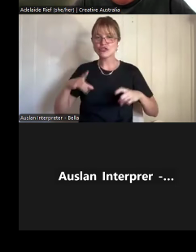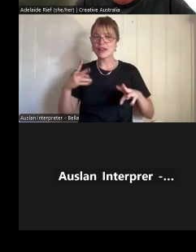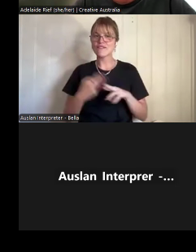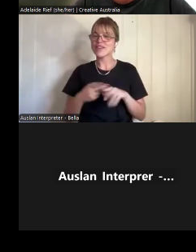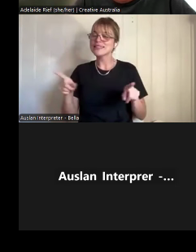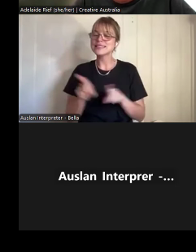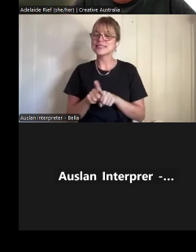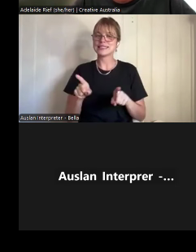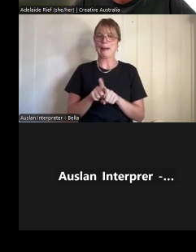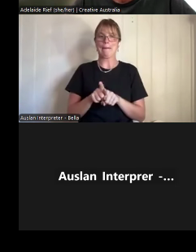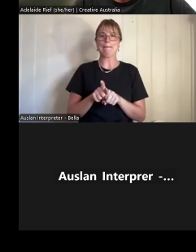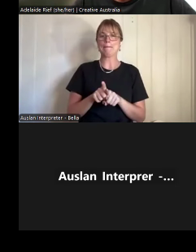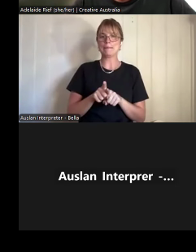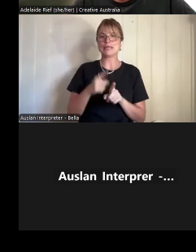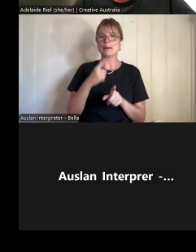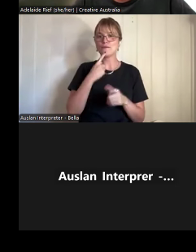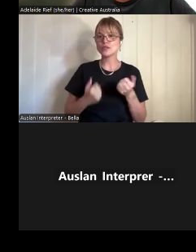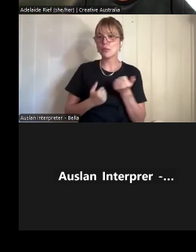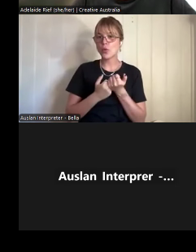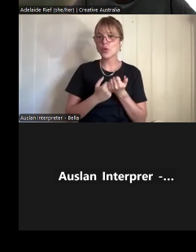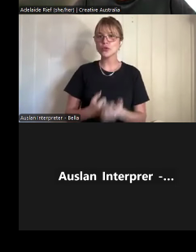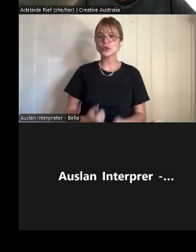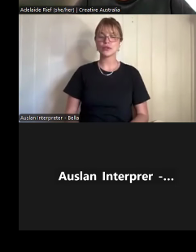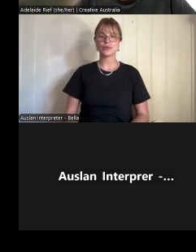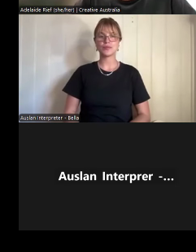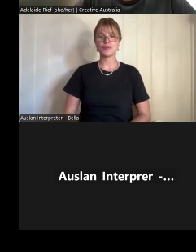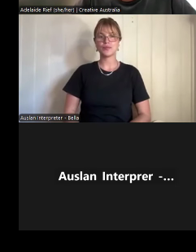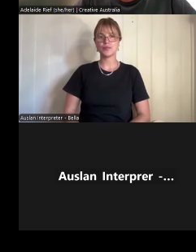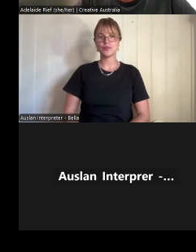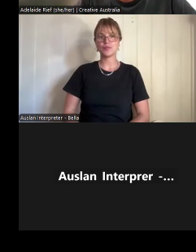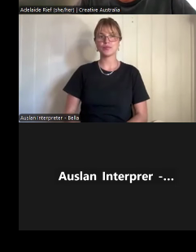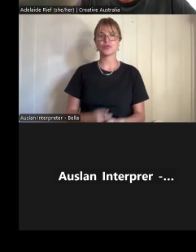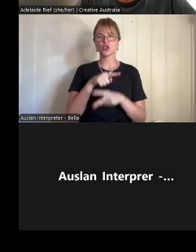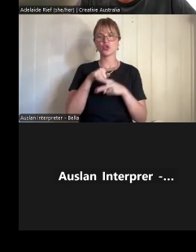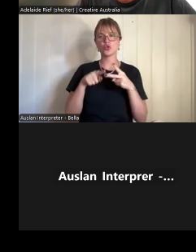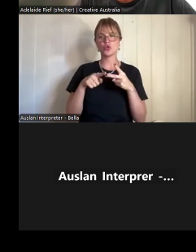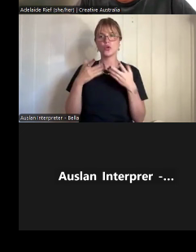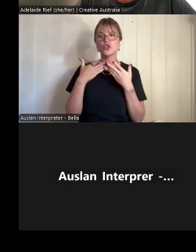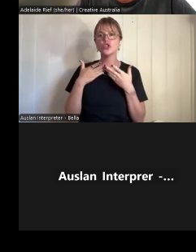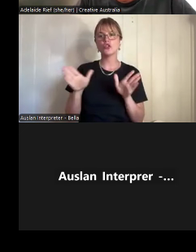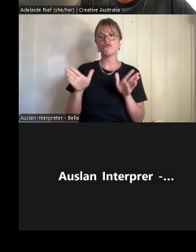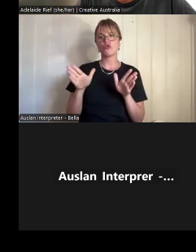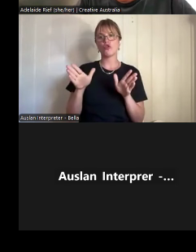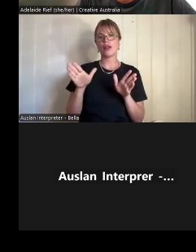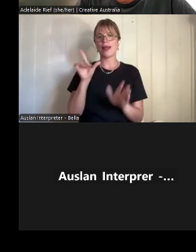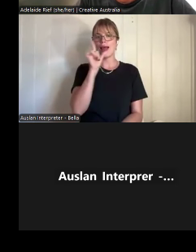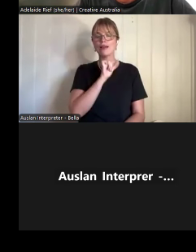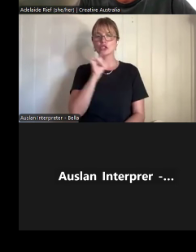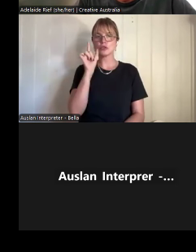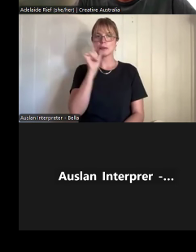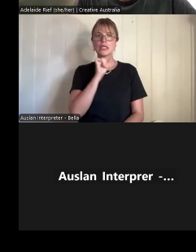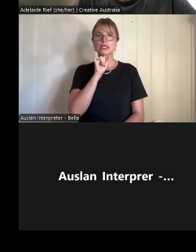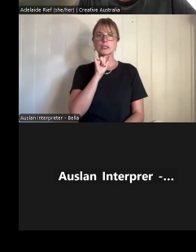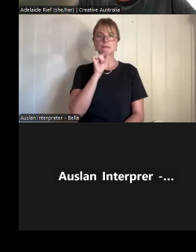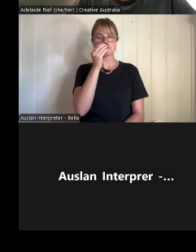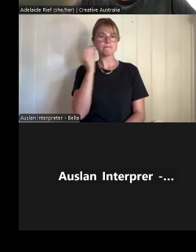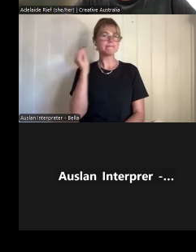through these funds. So those are just two general eligibility notes. The other thing that I want